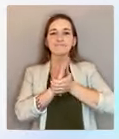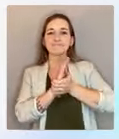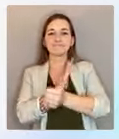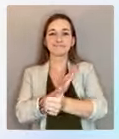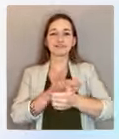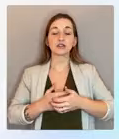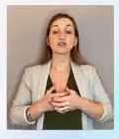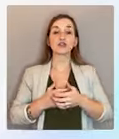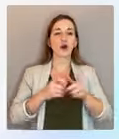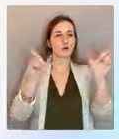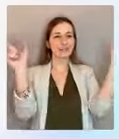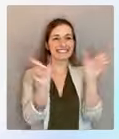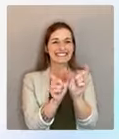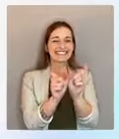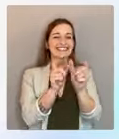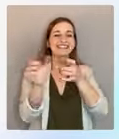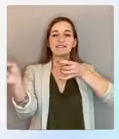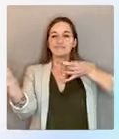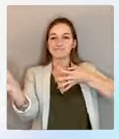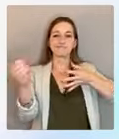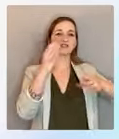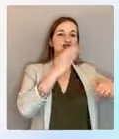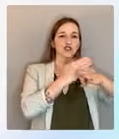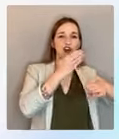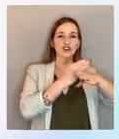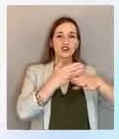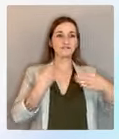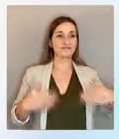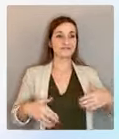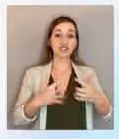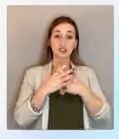and it started to feel really good. I think this is one of the first prototypes that we played,